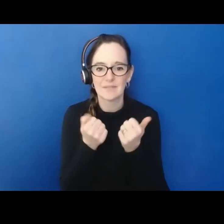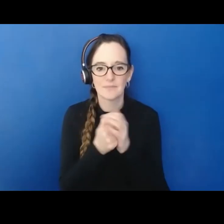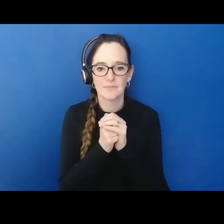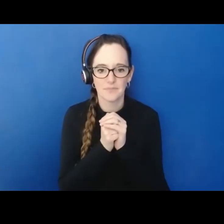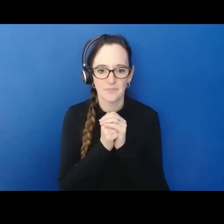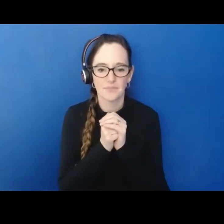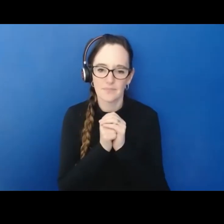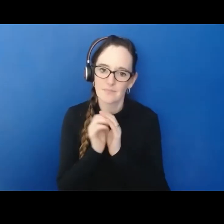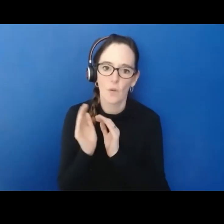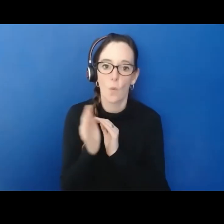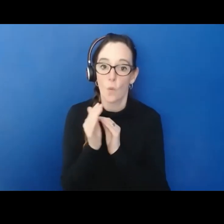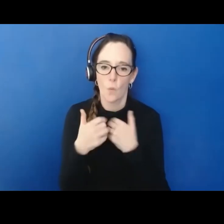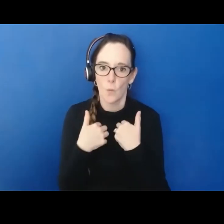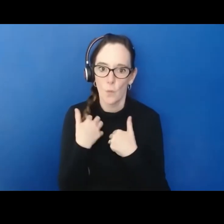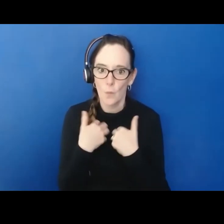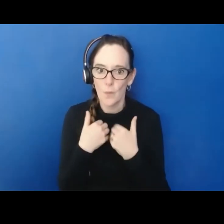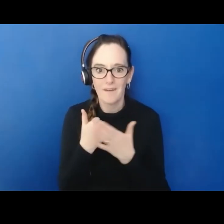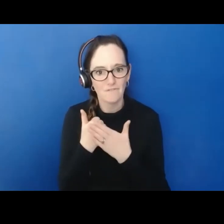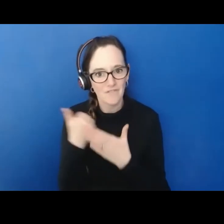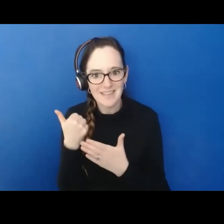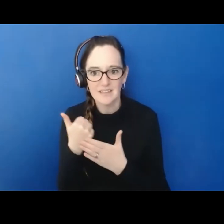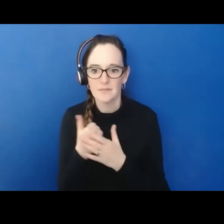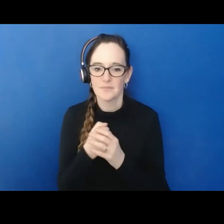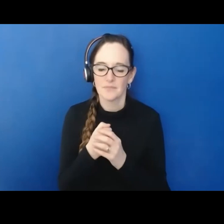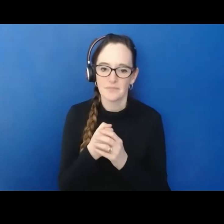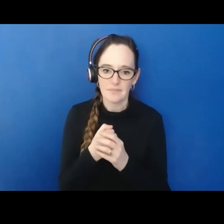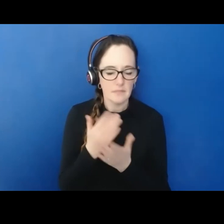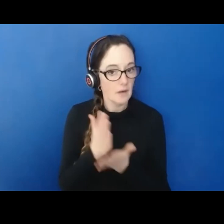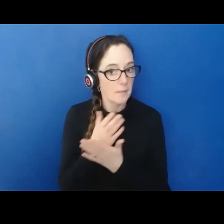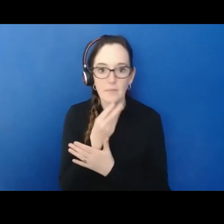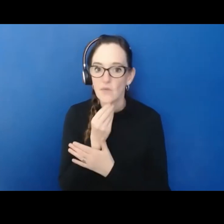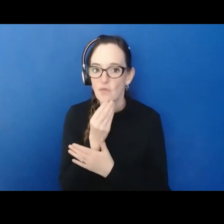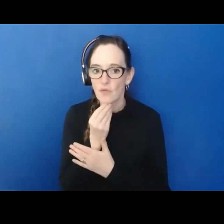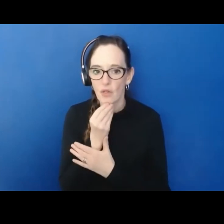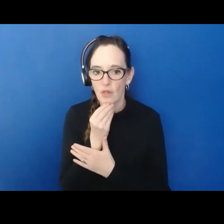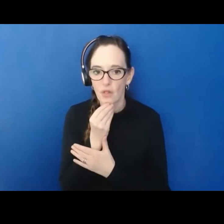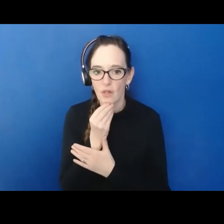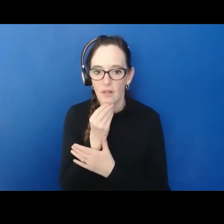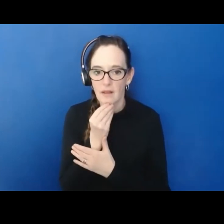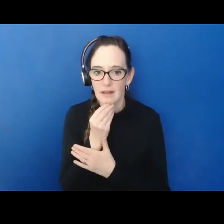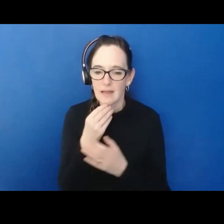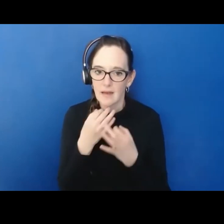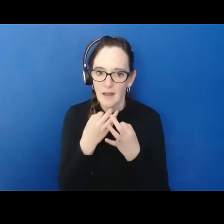Penny. That was fantastic and incredibly useful and a really fascinating discussion which I'm sure will